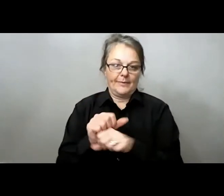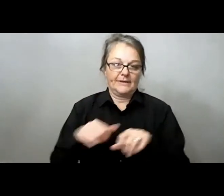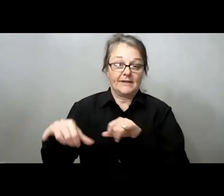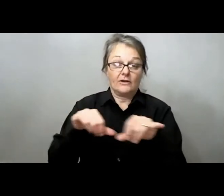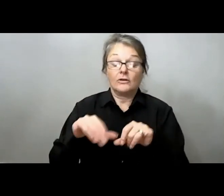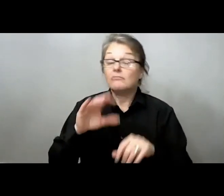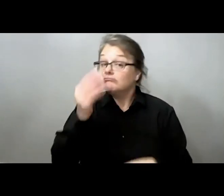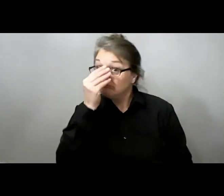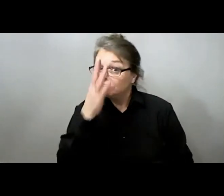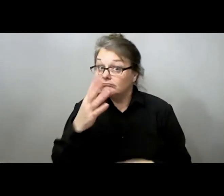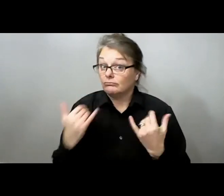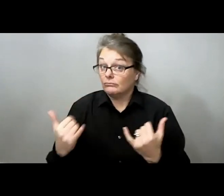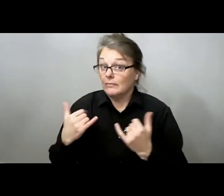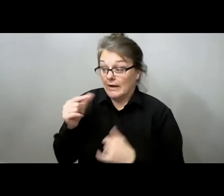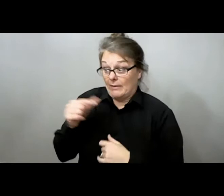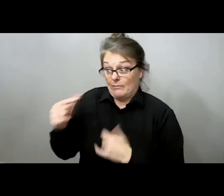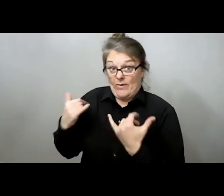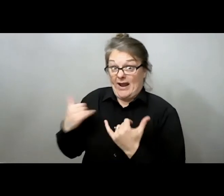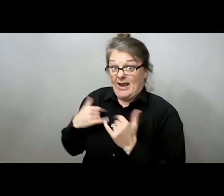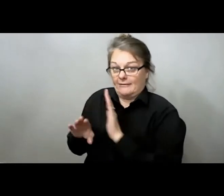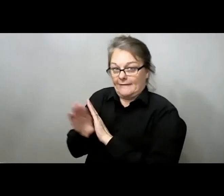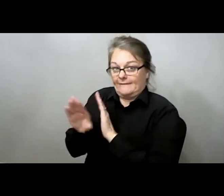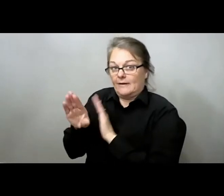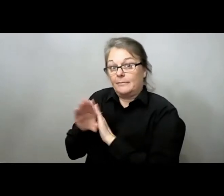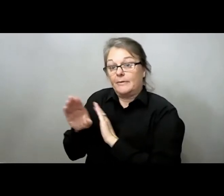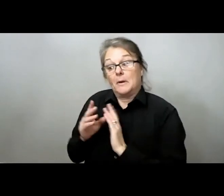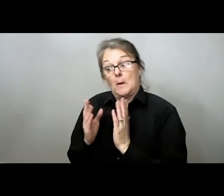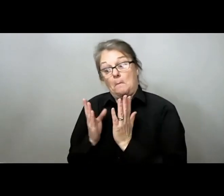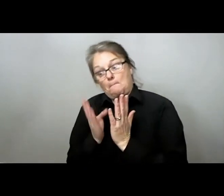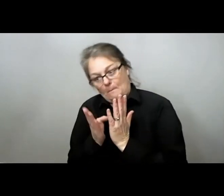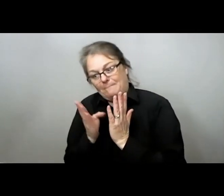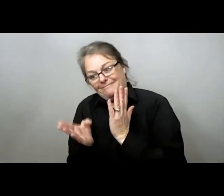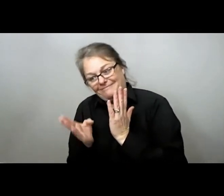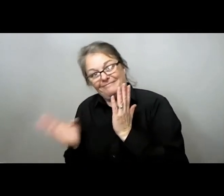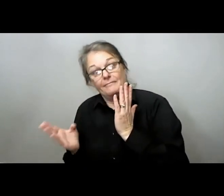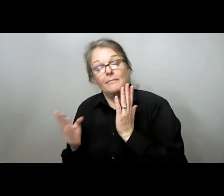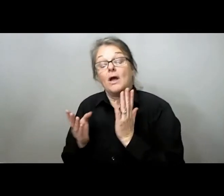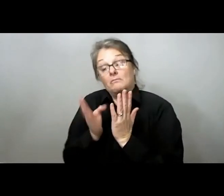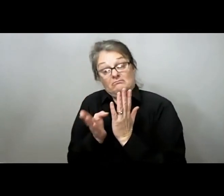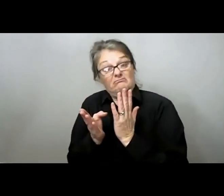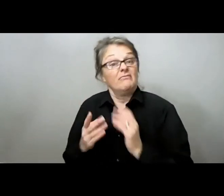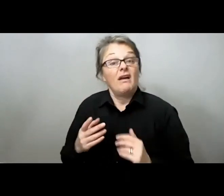THE GOVERNMENT IS CURRENTLY WORK ON ADDITIONAL STANDARDS, THE HEALTH CARE